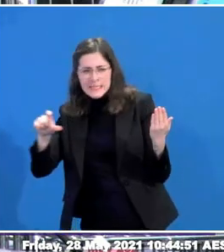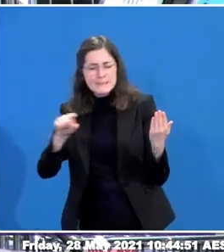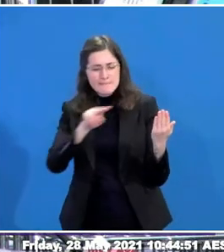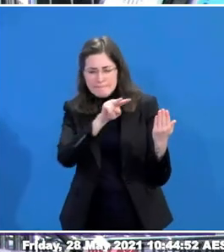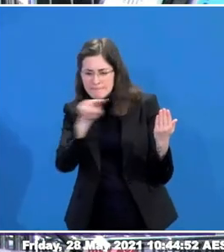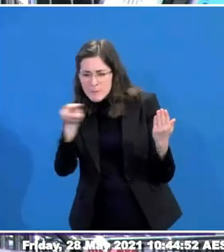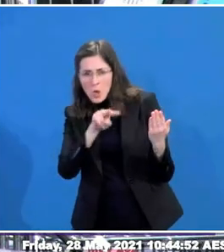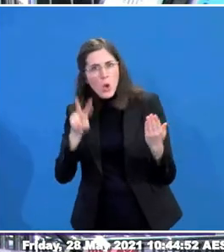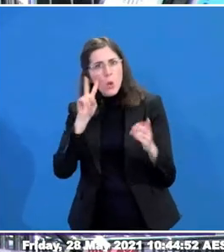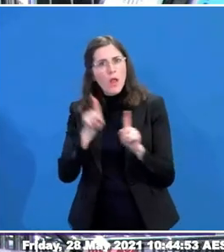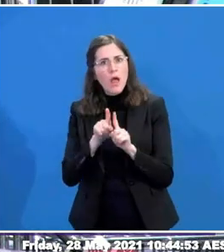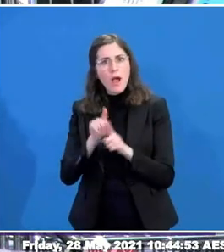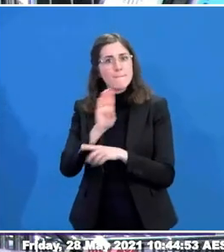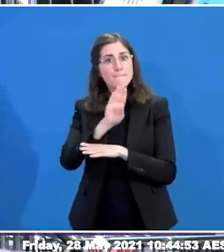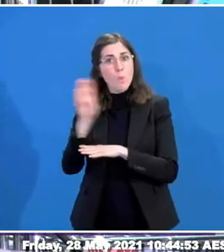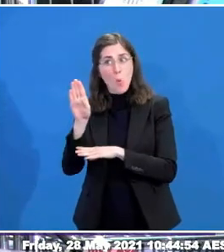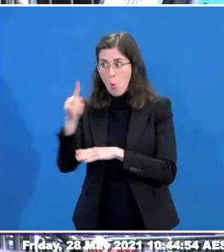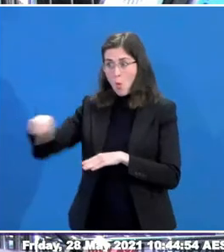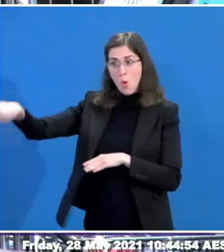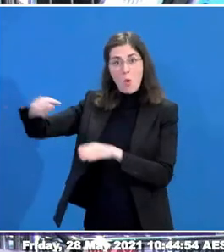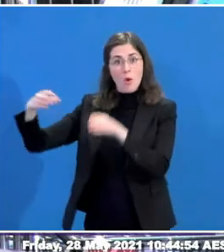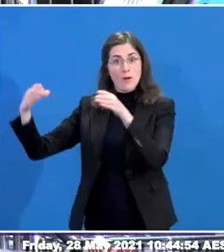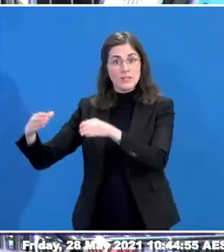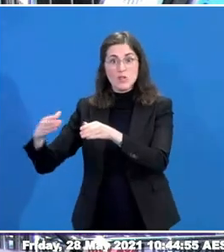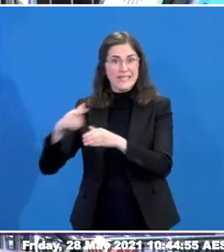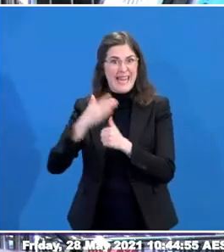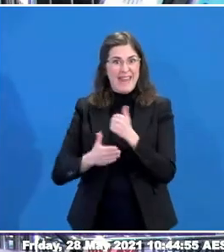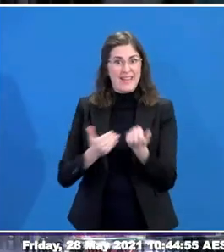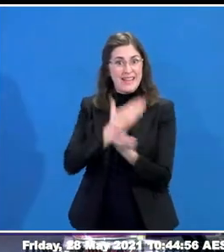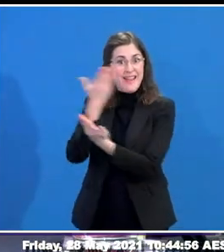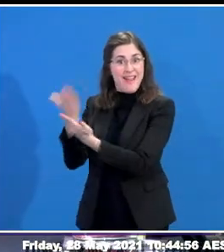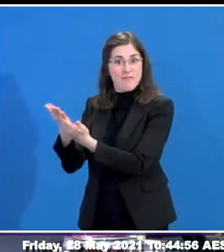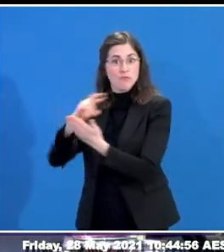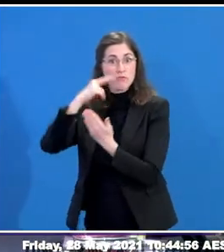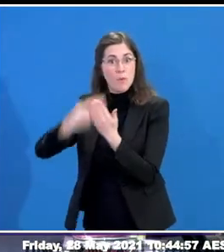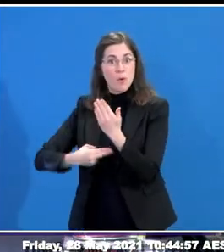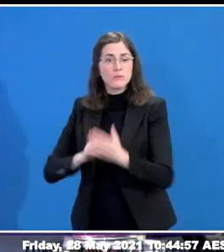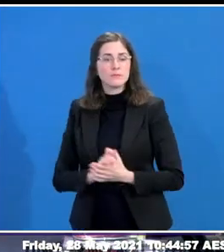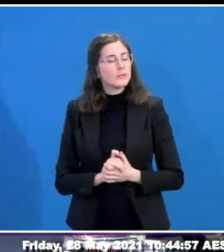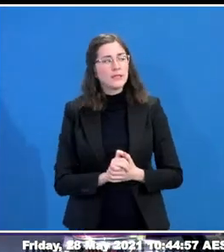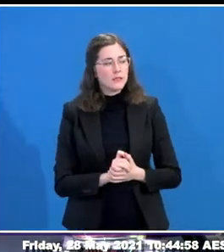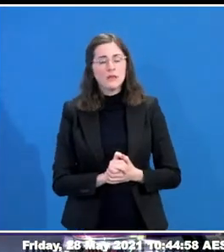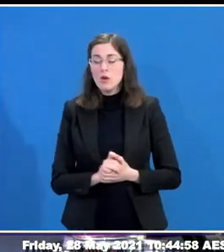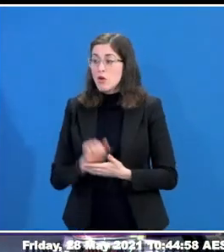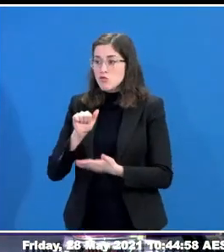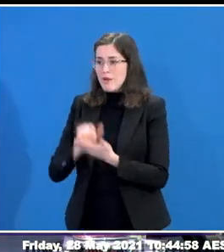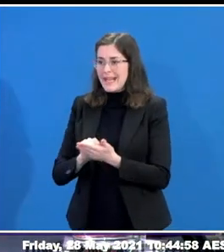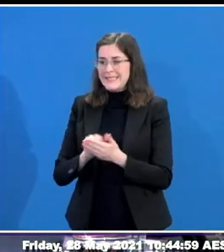Board members never received the reports? They weren't specifically given to the Board members, that is what it says there.